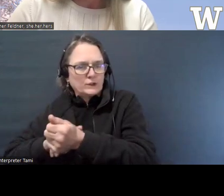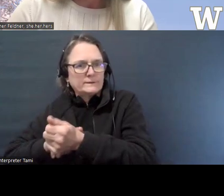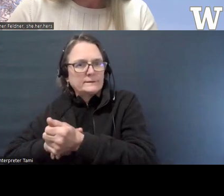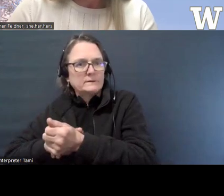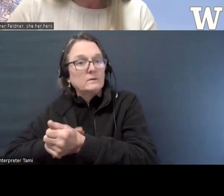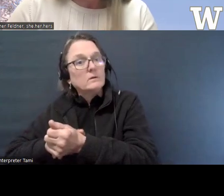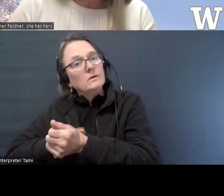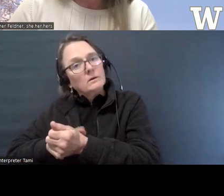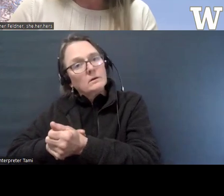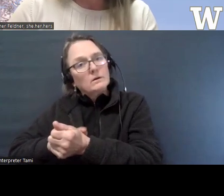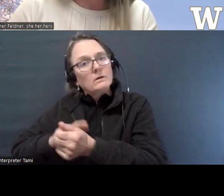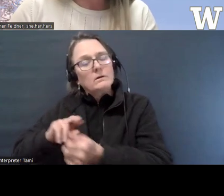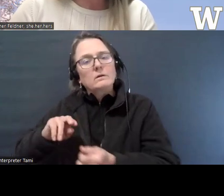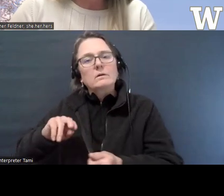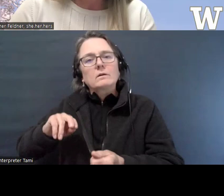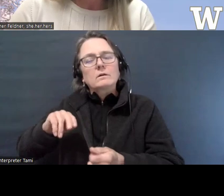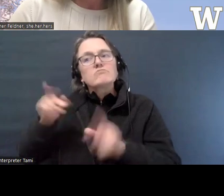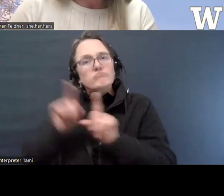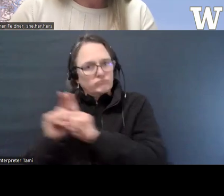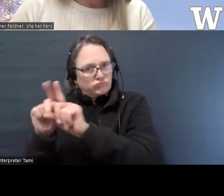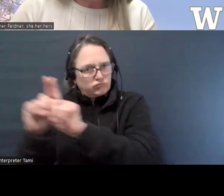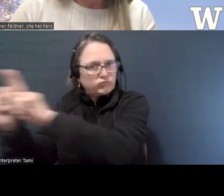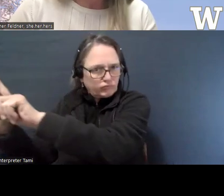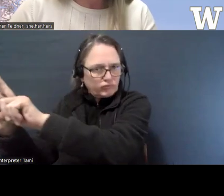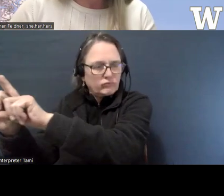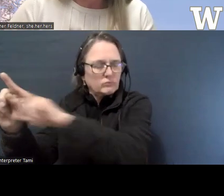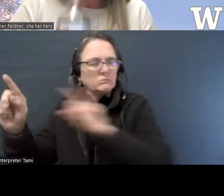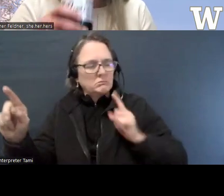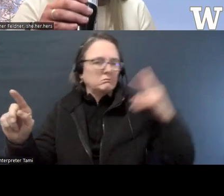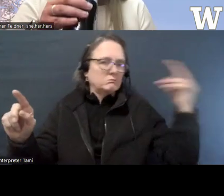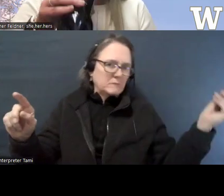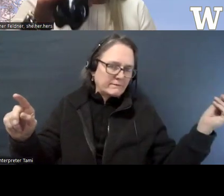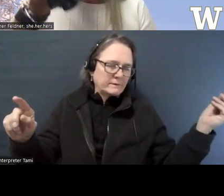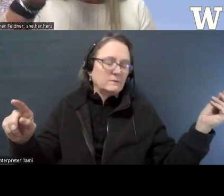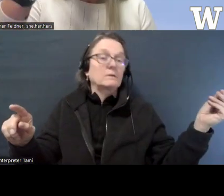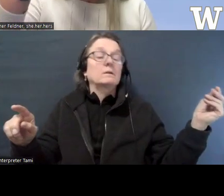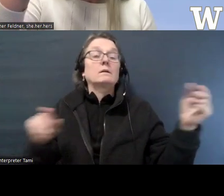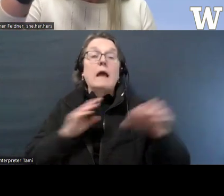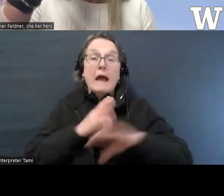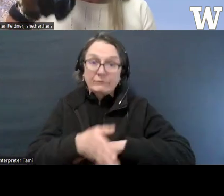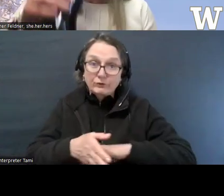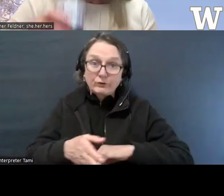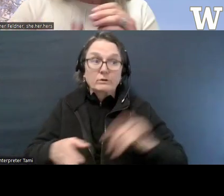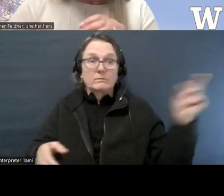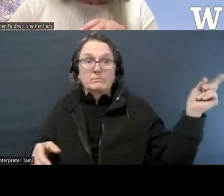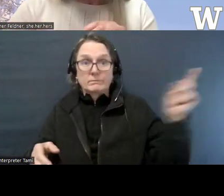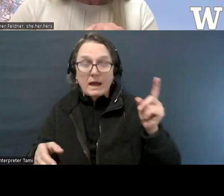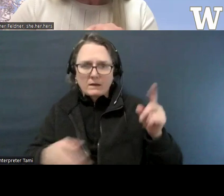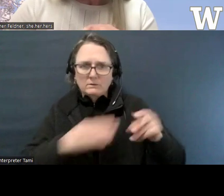You know, so this is a support person who came to assist me. So why I'm sharing this story is that,